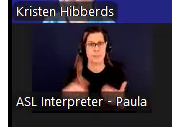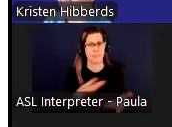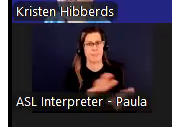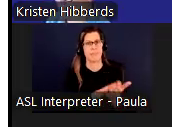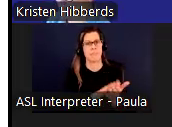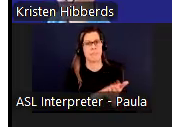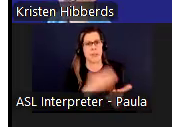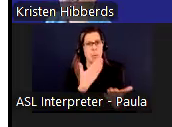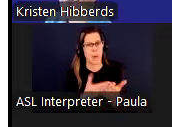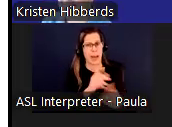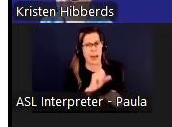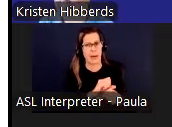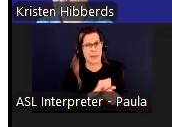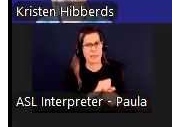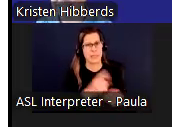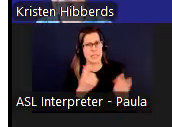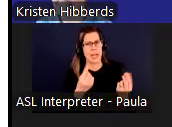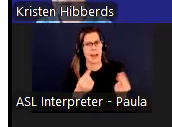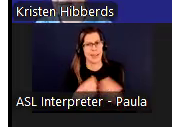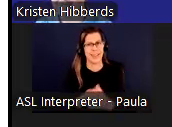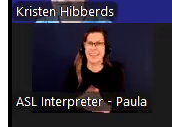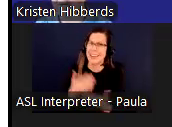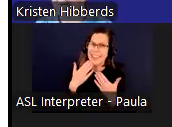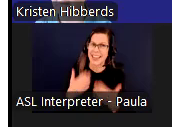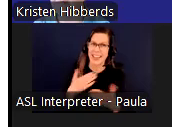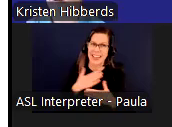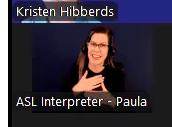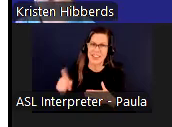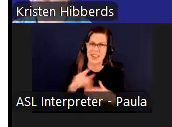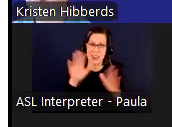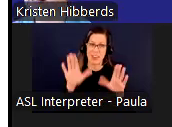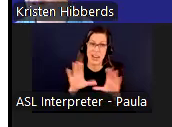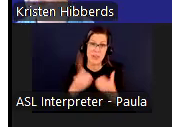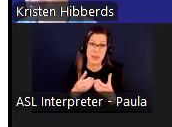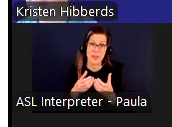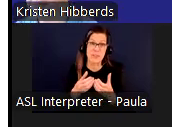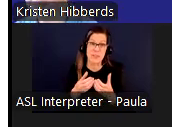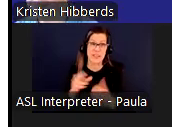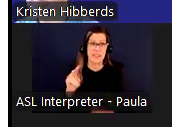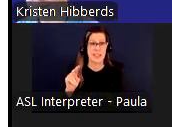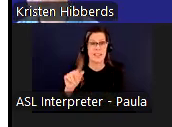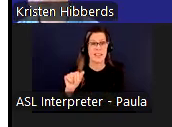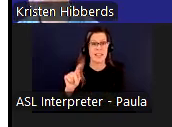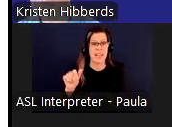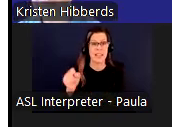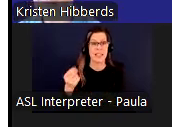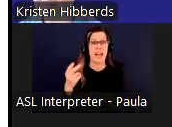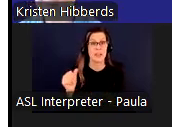Thank you very much. I appreciate it. You guys have been a great group to work with. So Natasha, I just want to 2nd that.